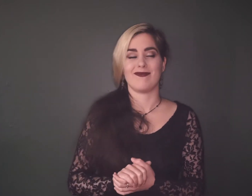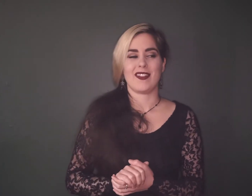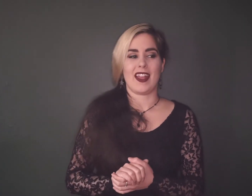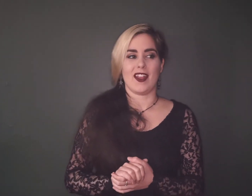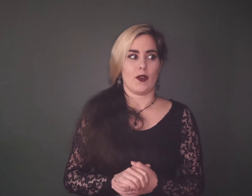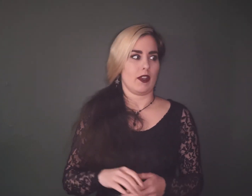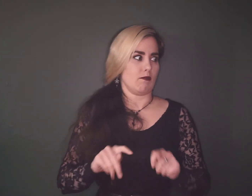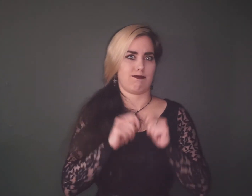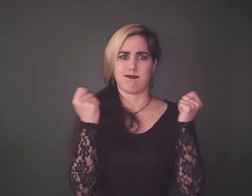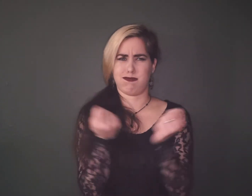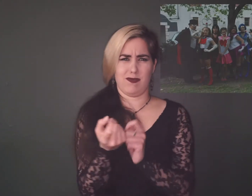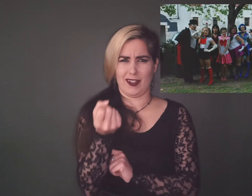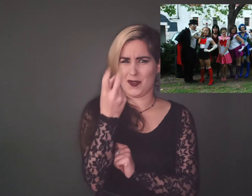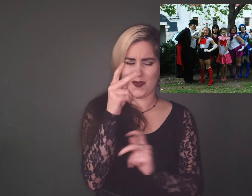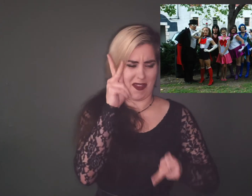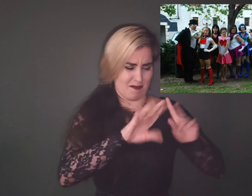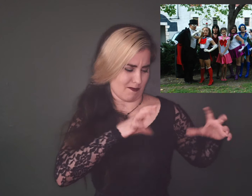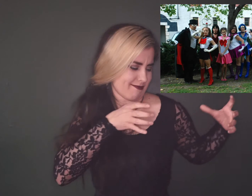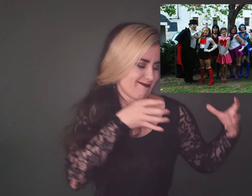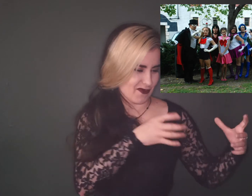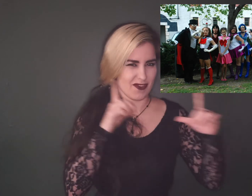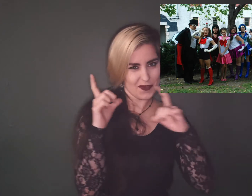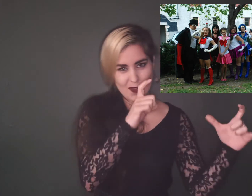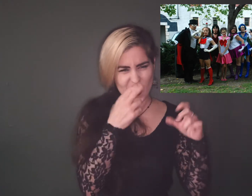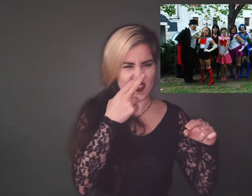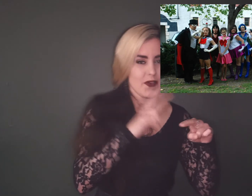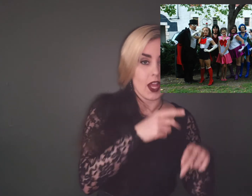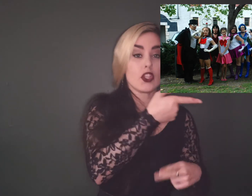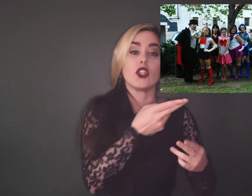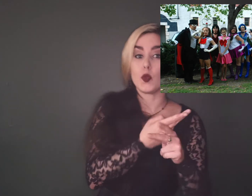We had a huge team, like twelve people and we did photos it was so much fun.